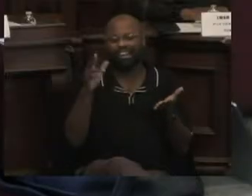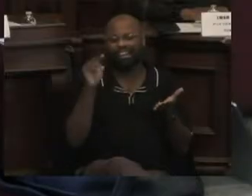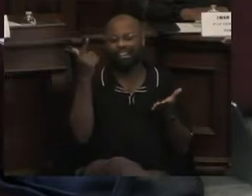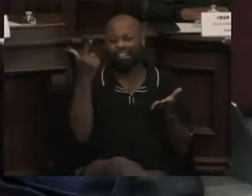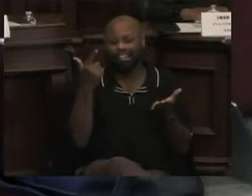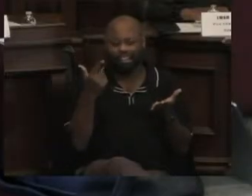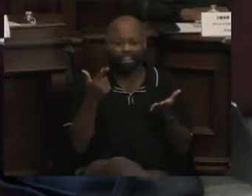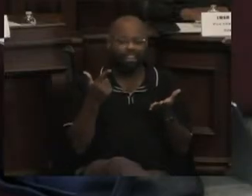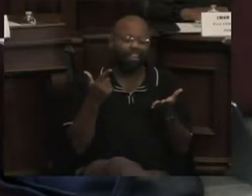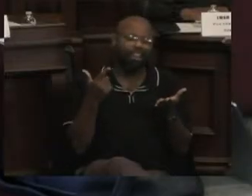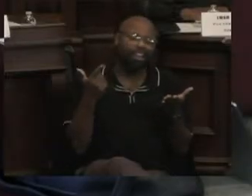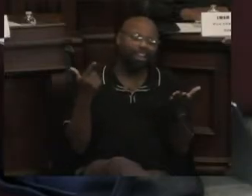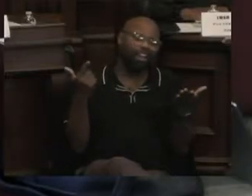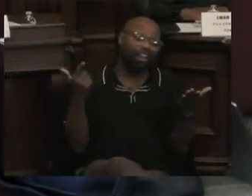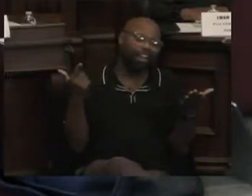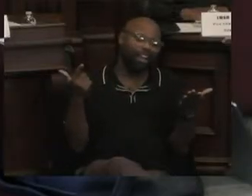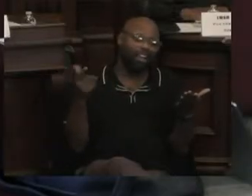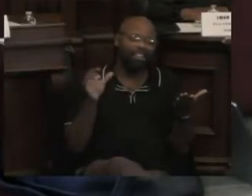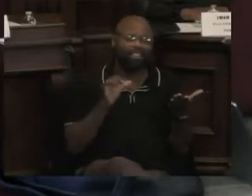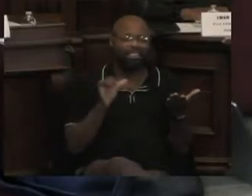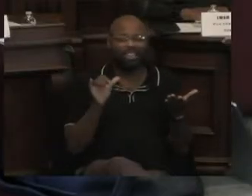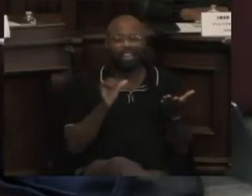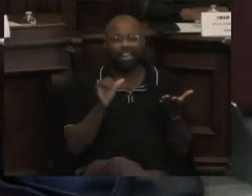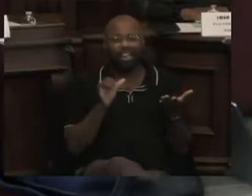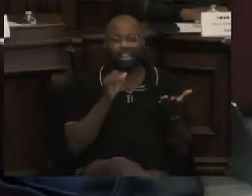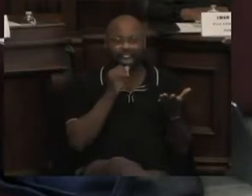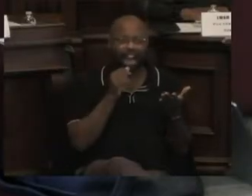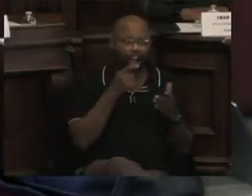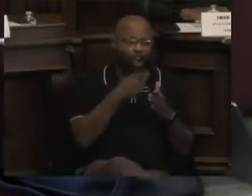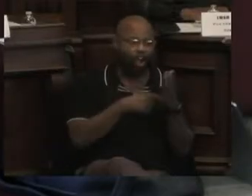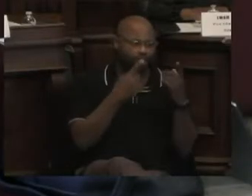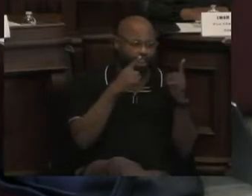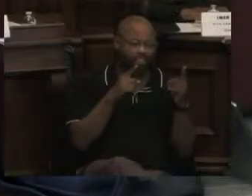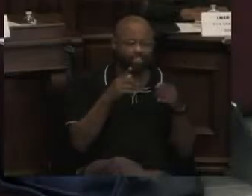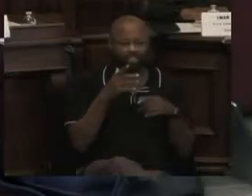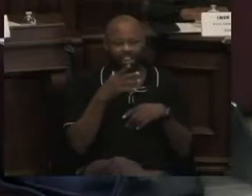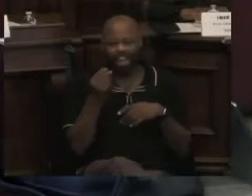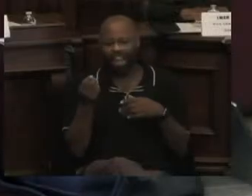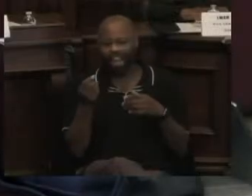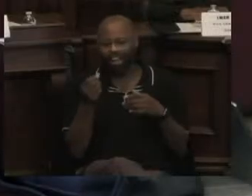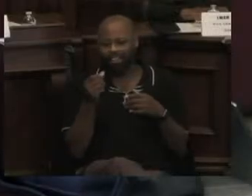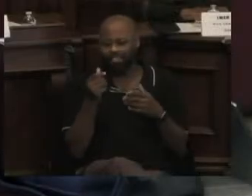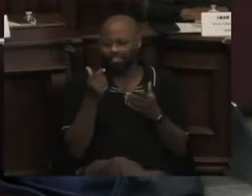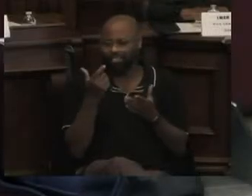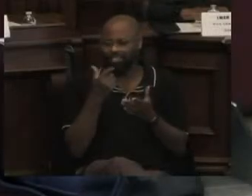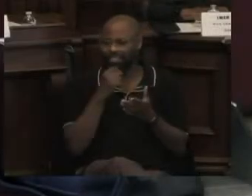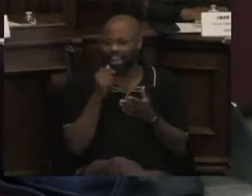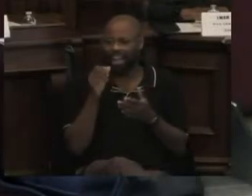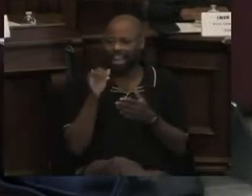the academic research is kind